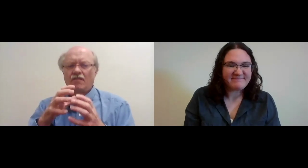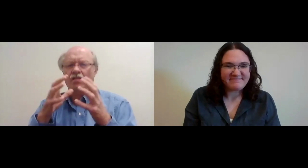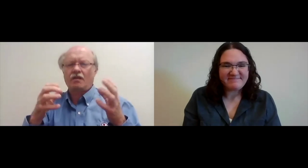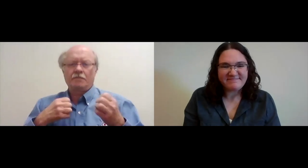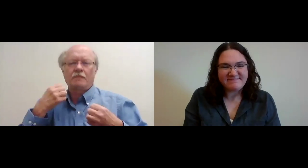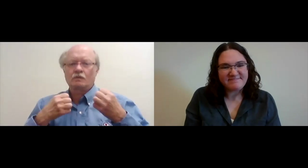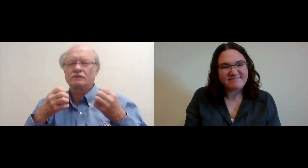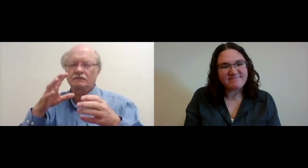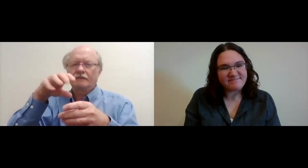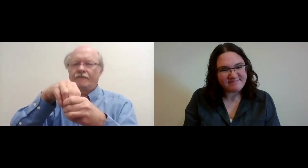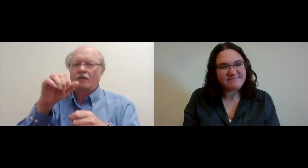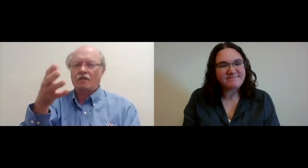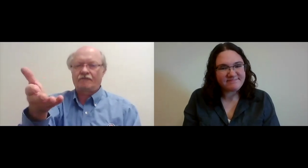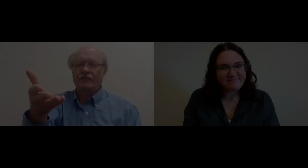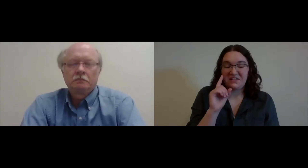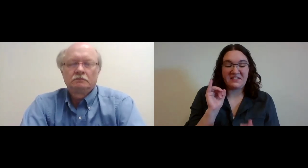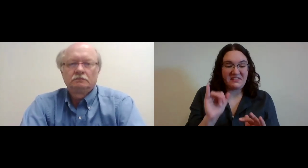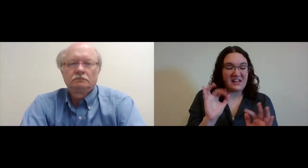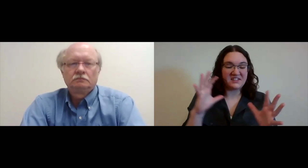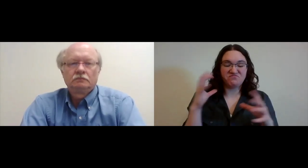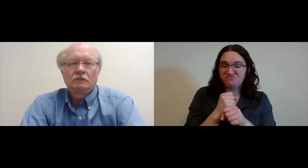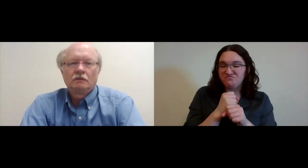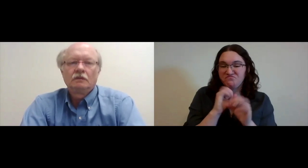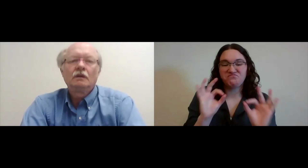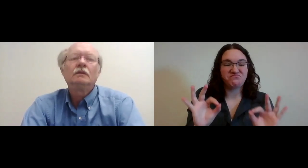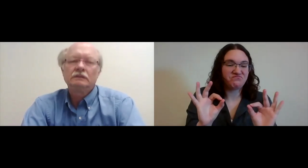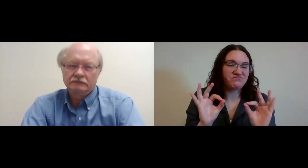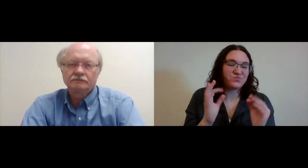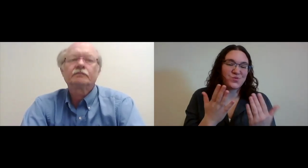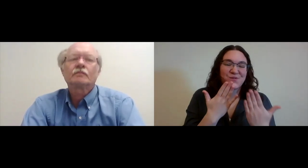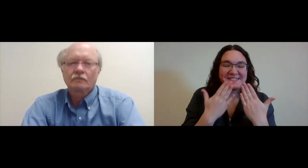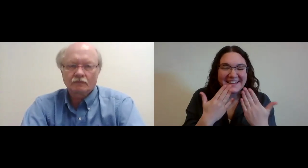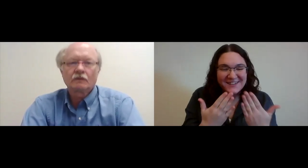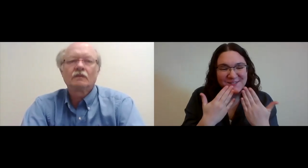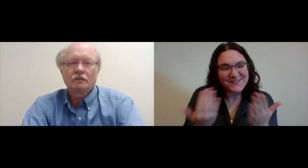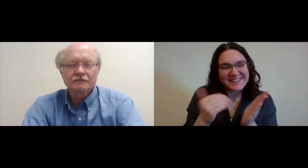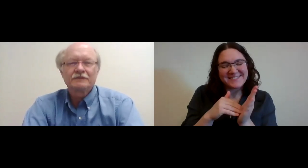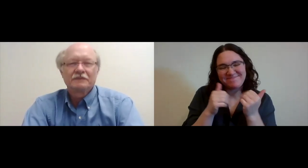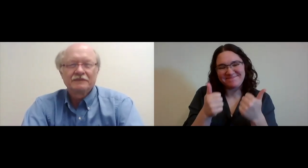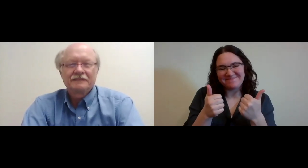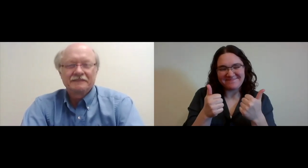Yeah, there's a lot of emotions involved in that. Well, thank you so much again.